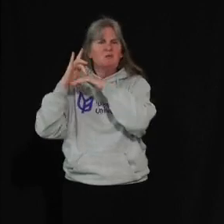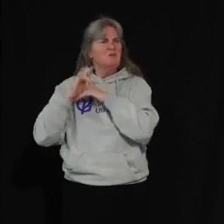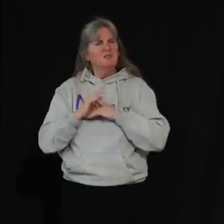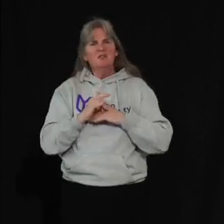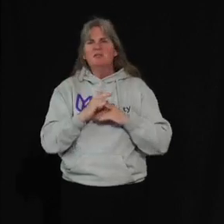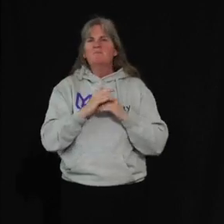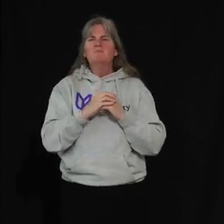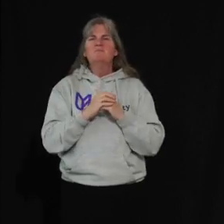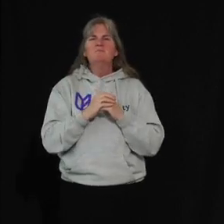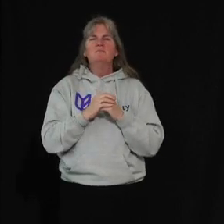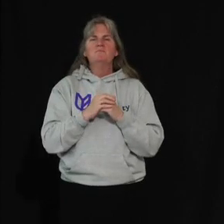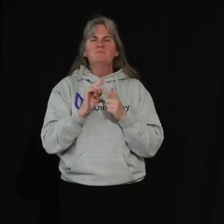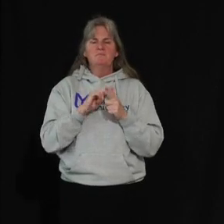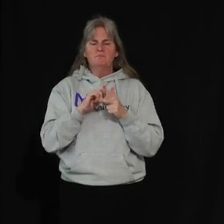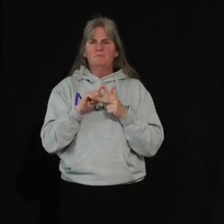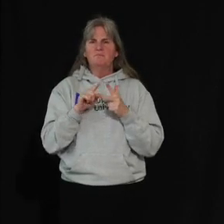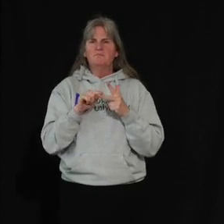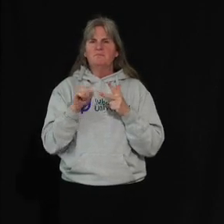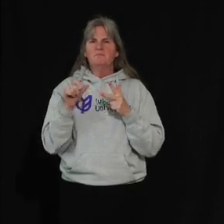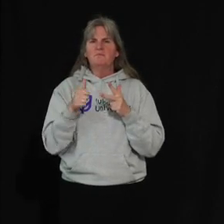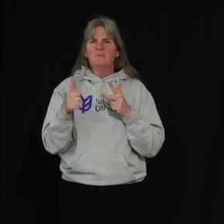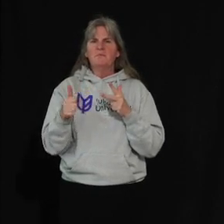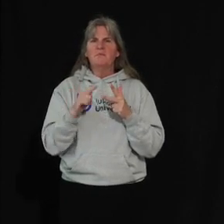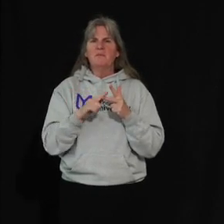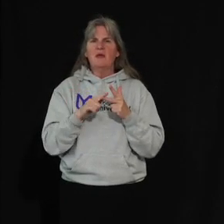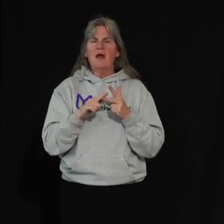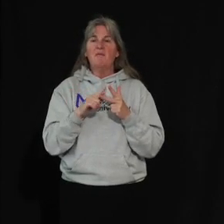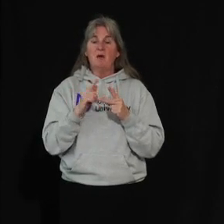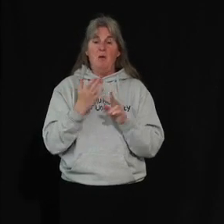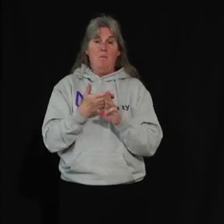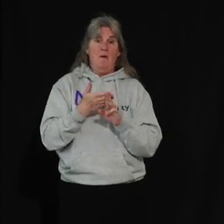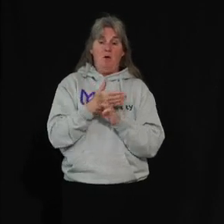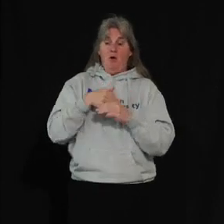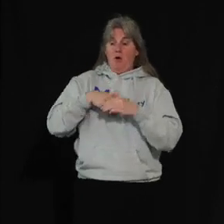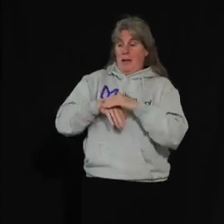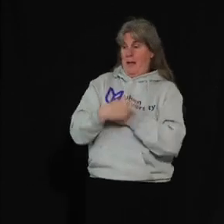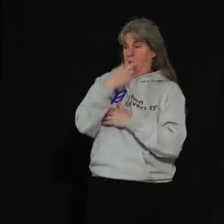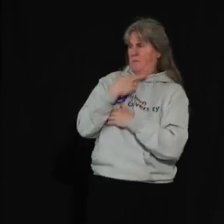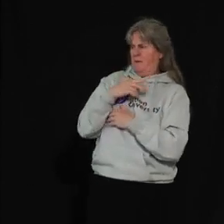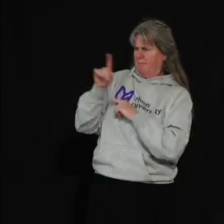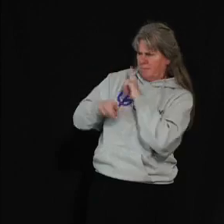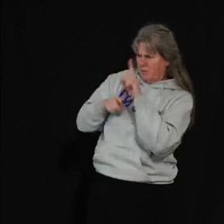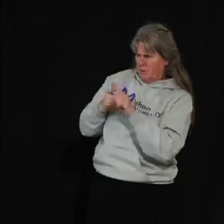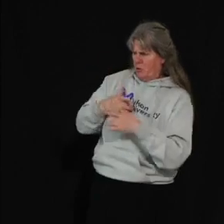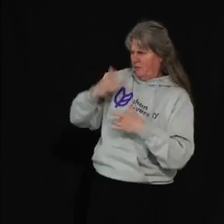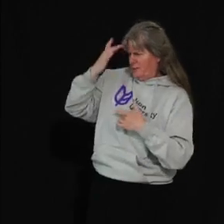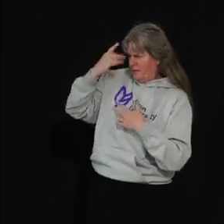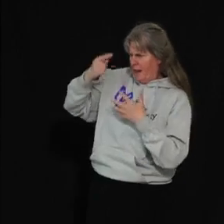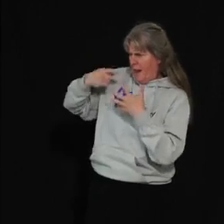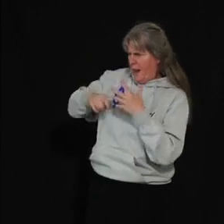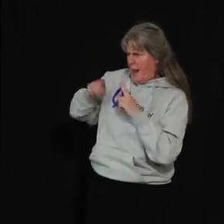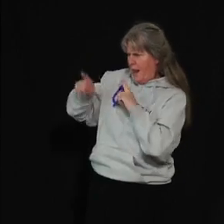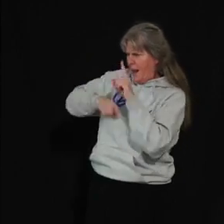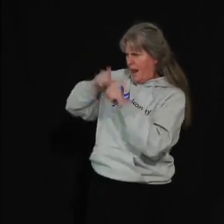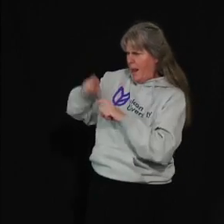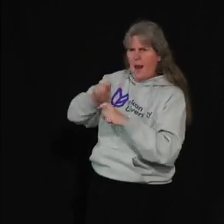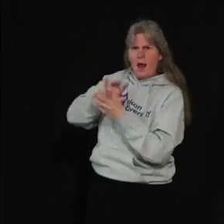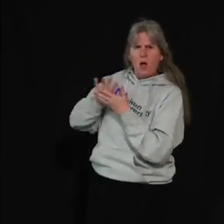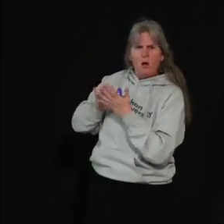sanitation measures. Asking screening questions so that people who have illness of